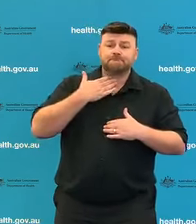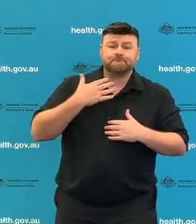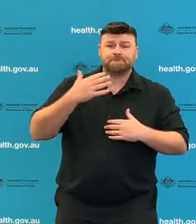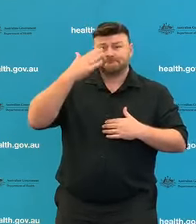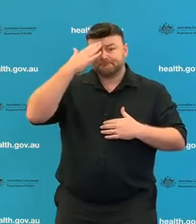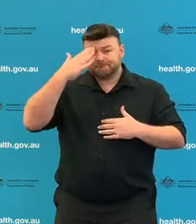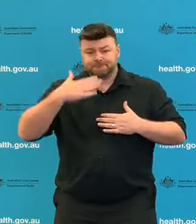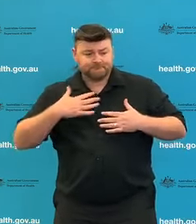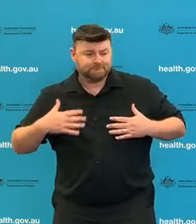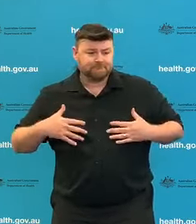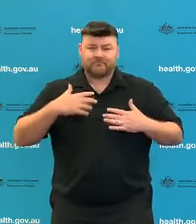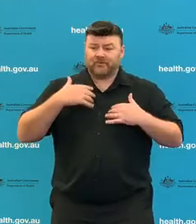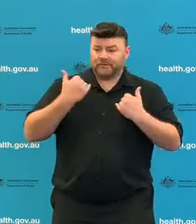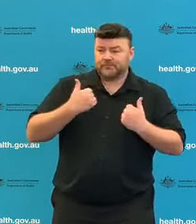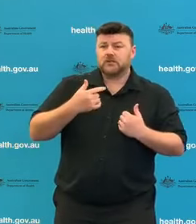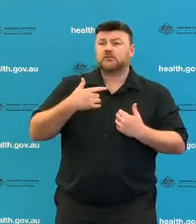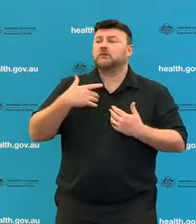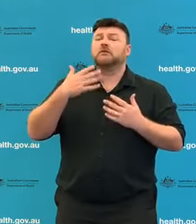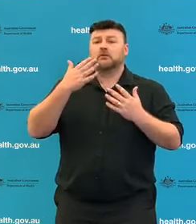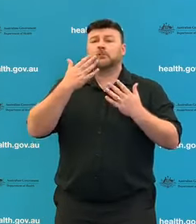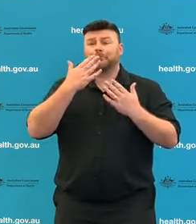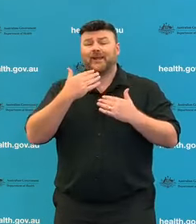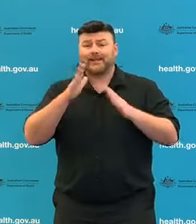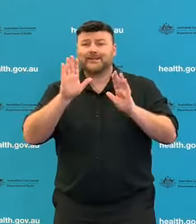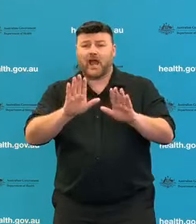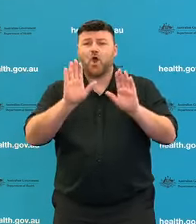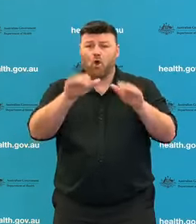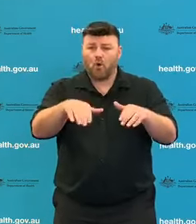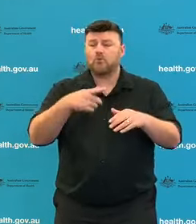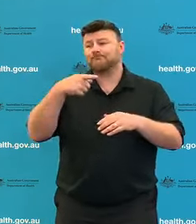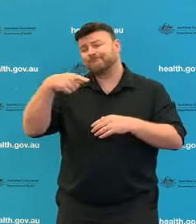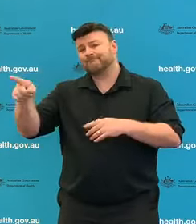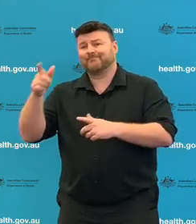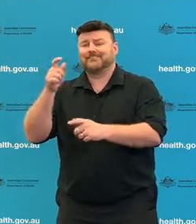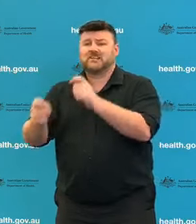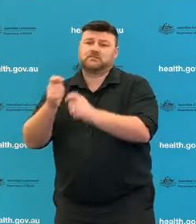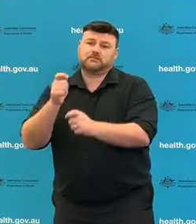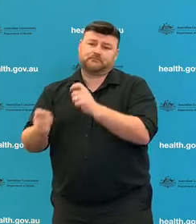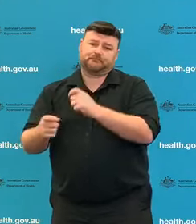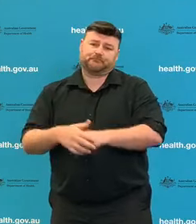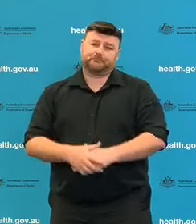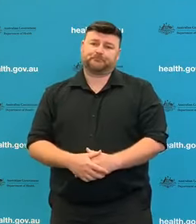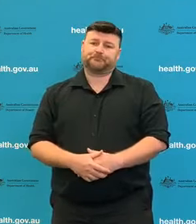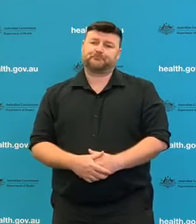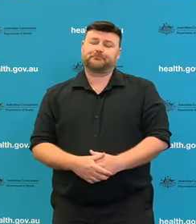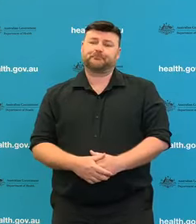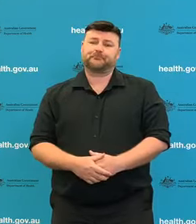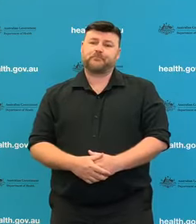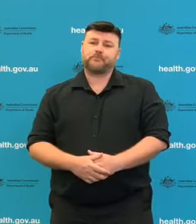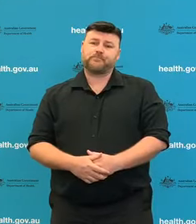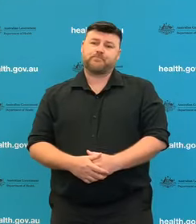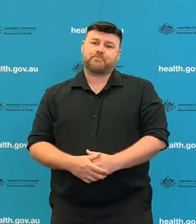however minor please do stay at home and get tested.